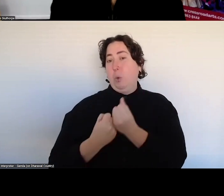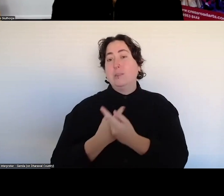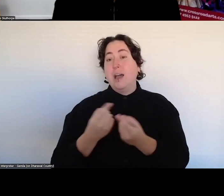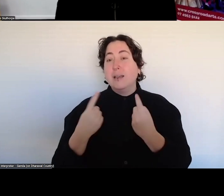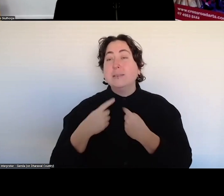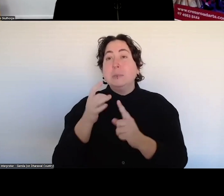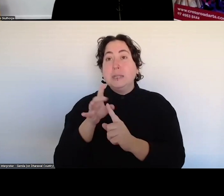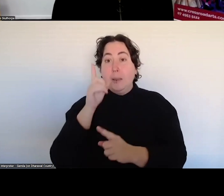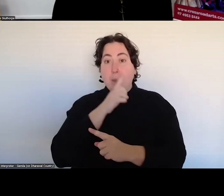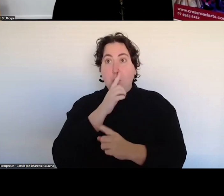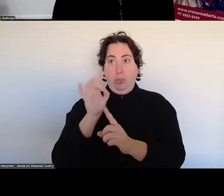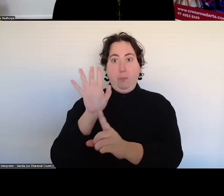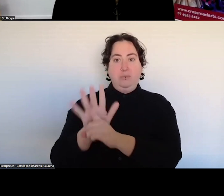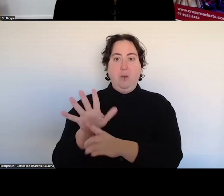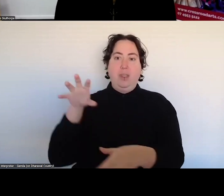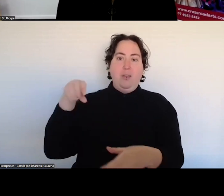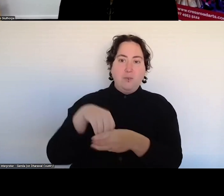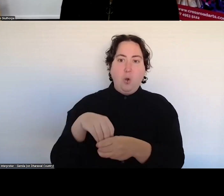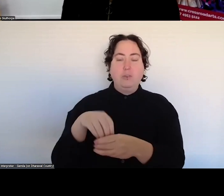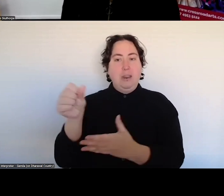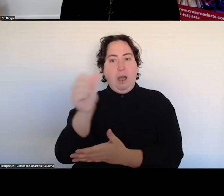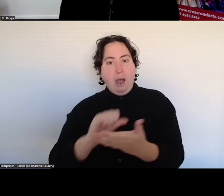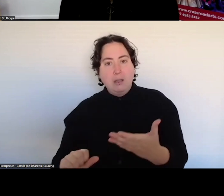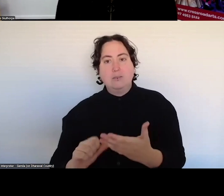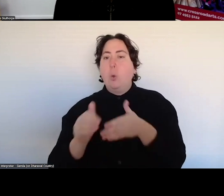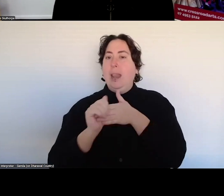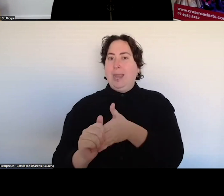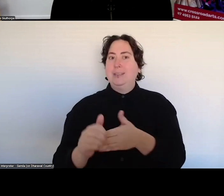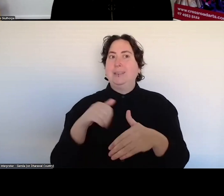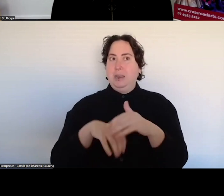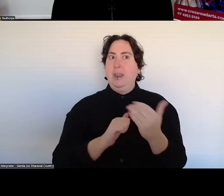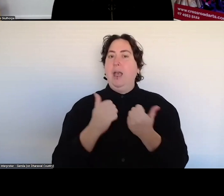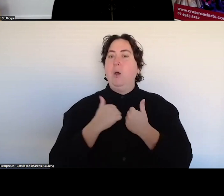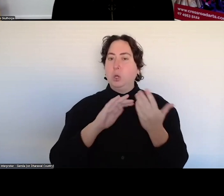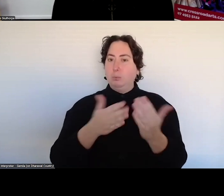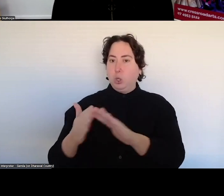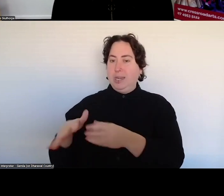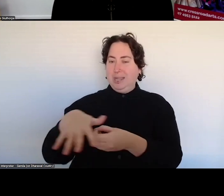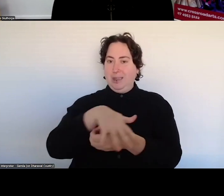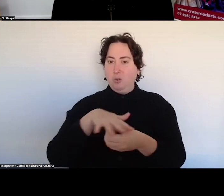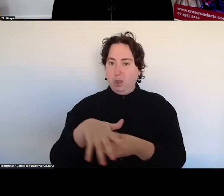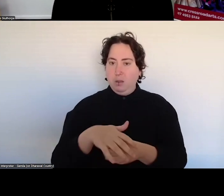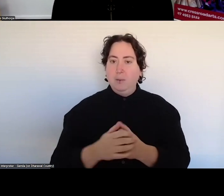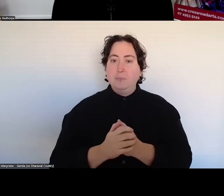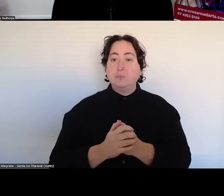that are also leaders in the community. But also, one of the strong messages that